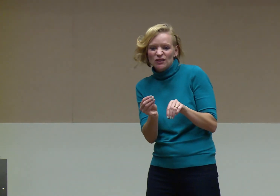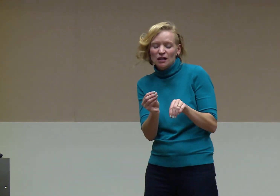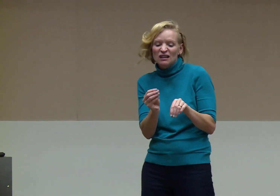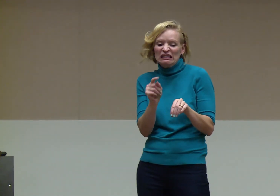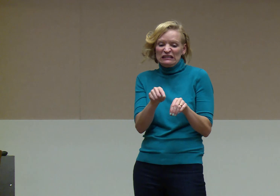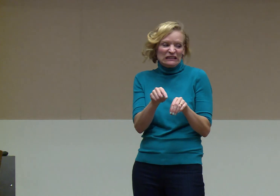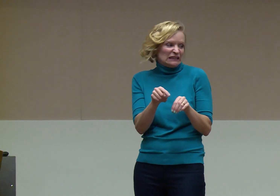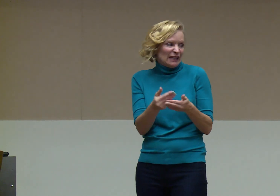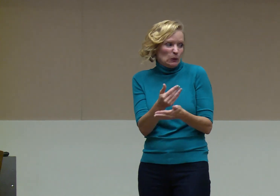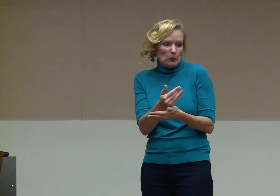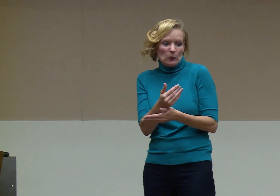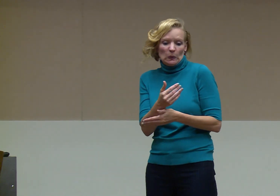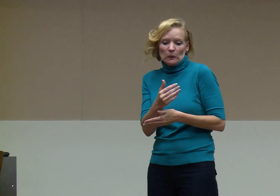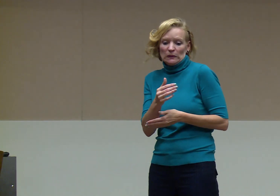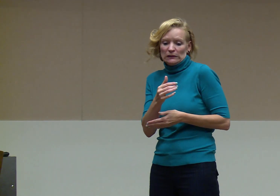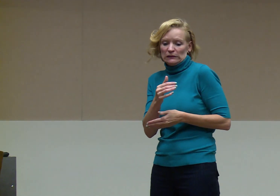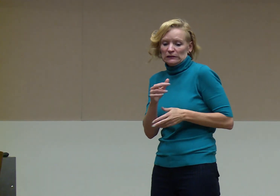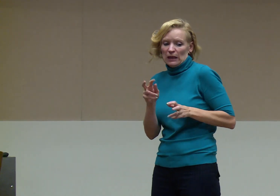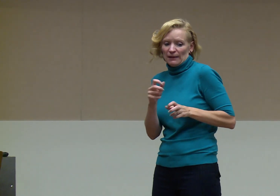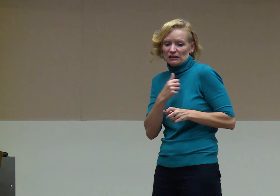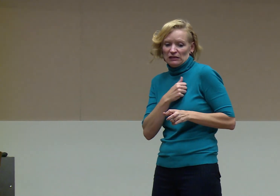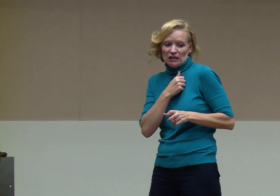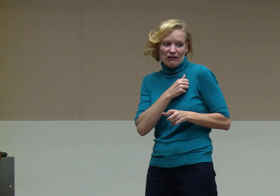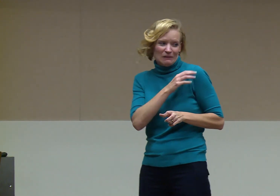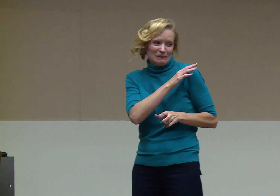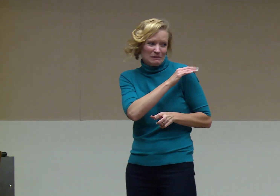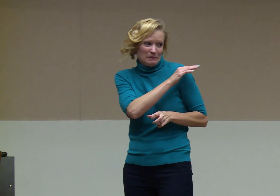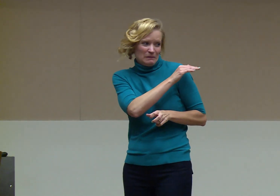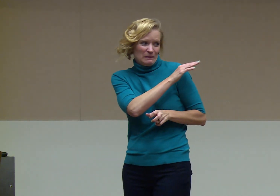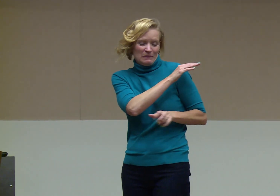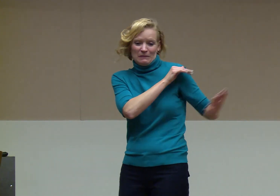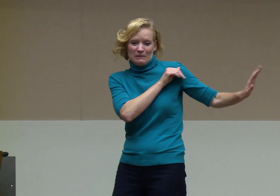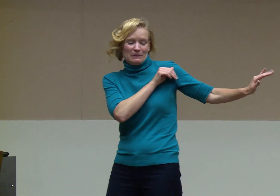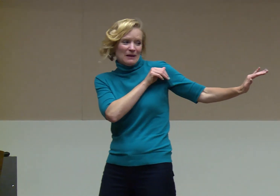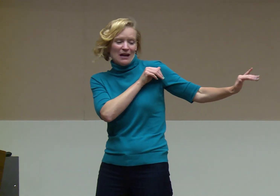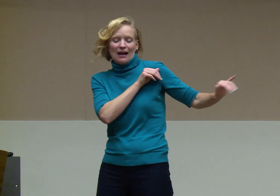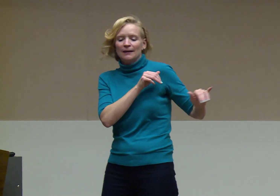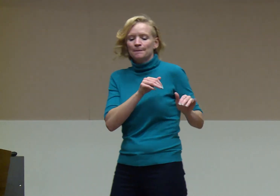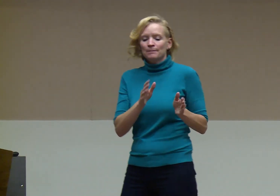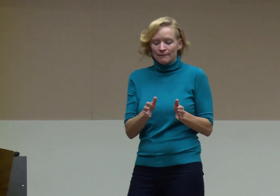after that I found myself in a new place and I had to say good-bye to that first topic.